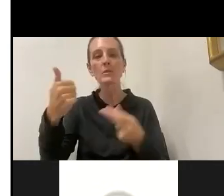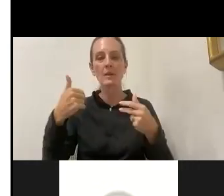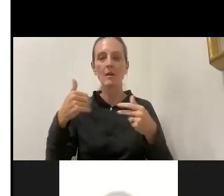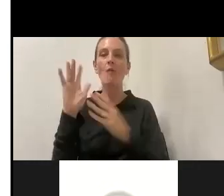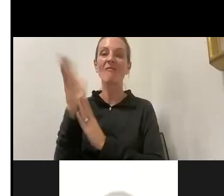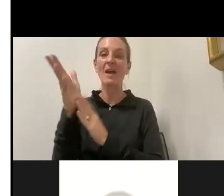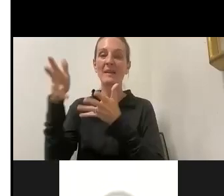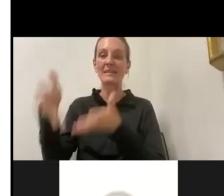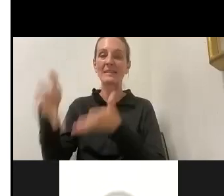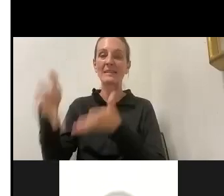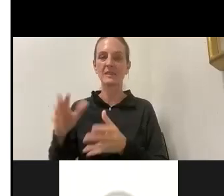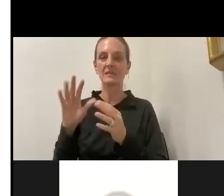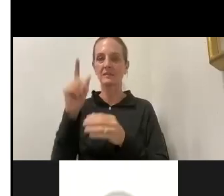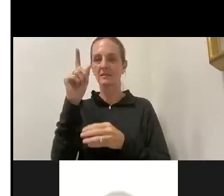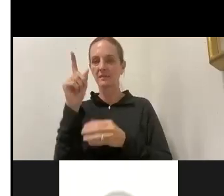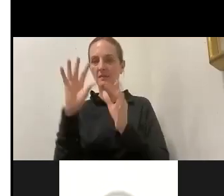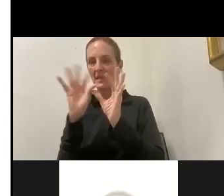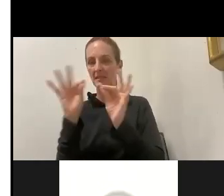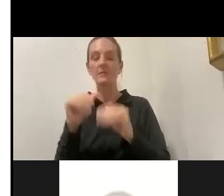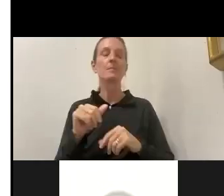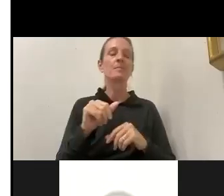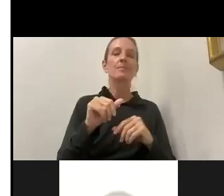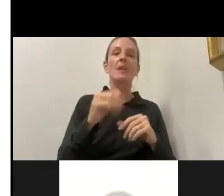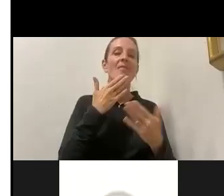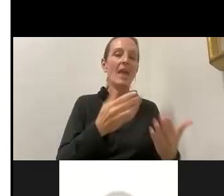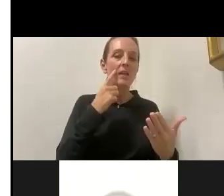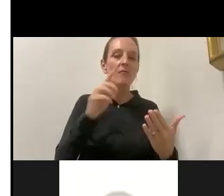just got a message - Thank you for your application, however, we have received so many